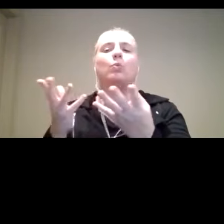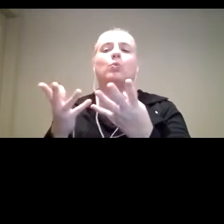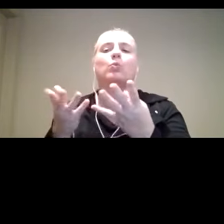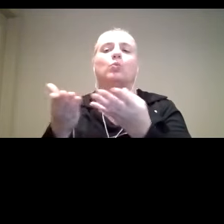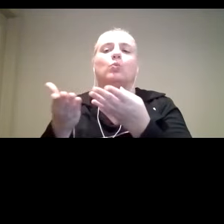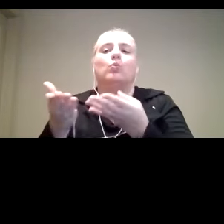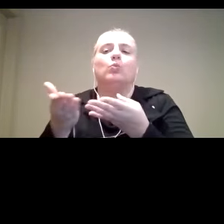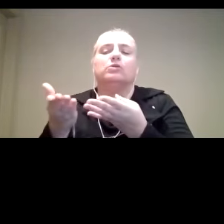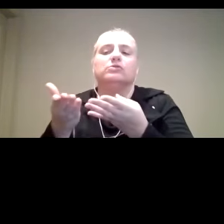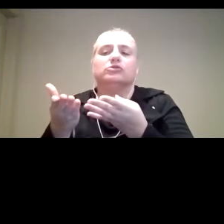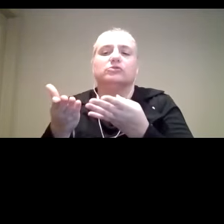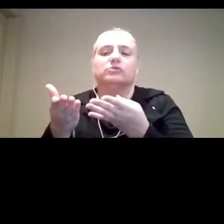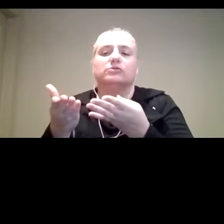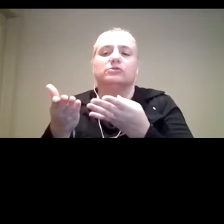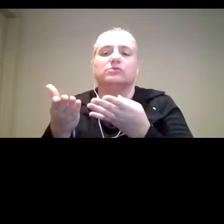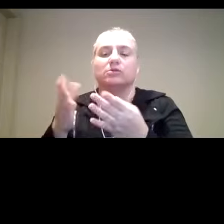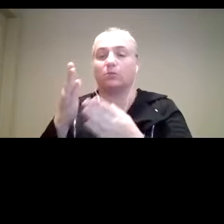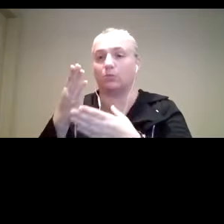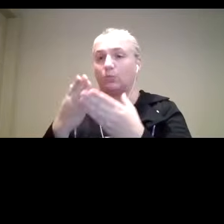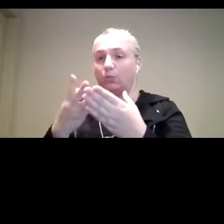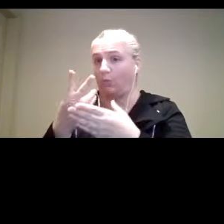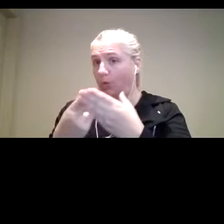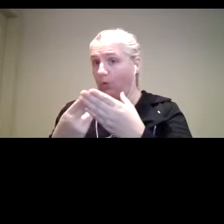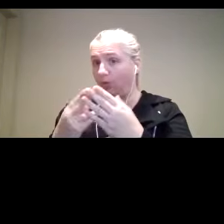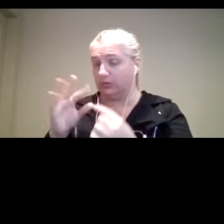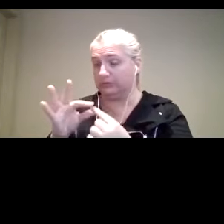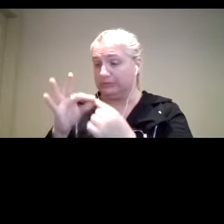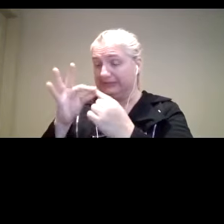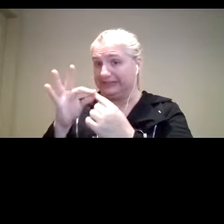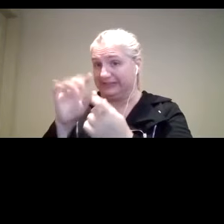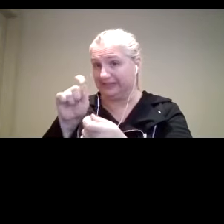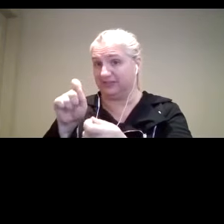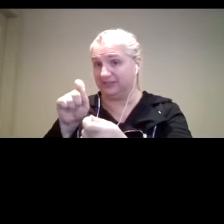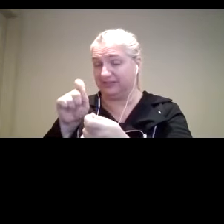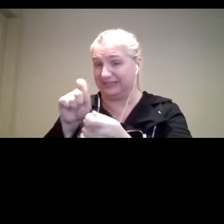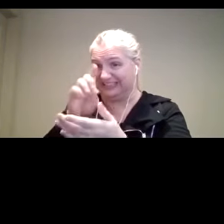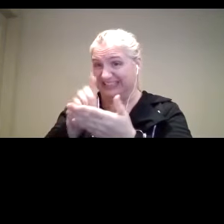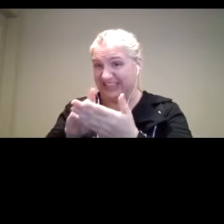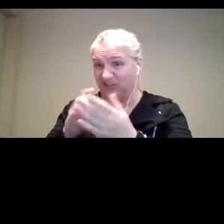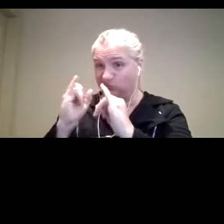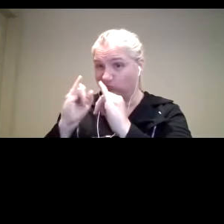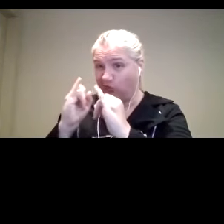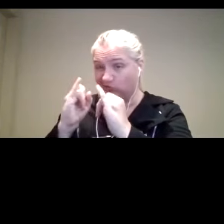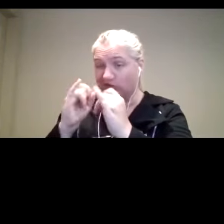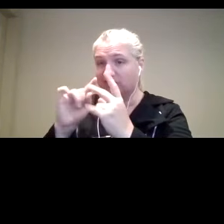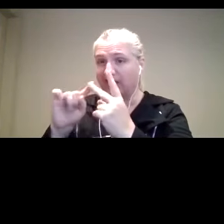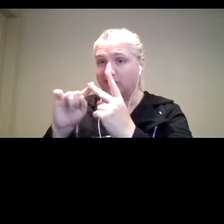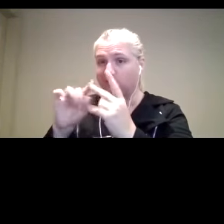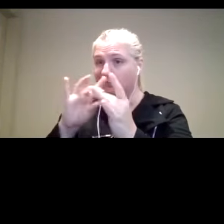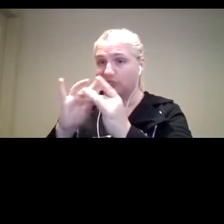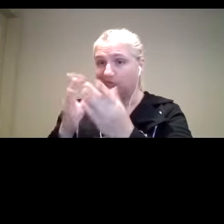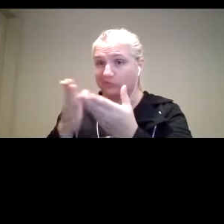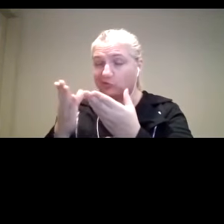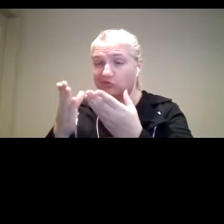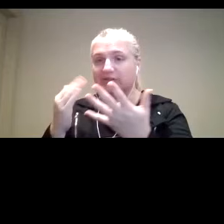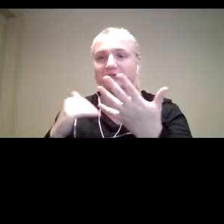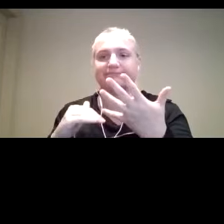both specially-designed instruction and related services, to how do we evaluate those things